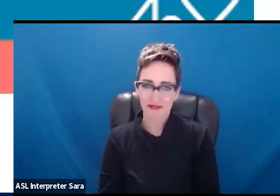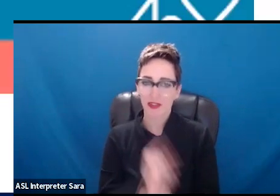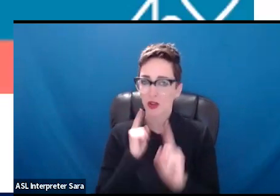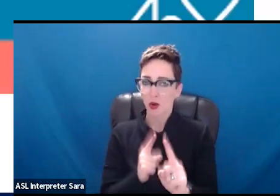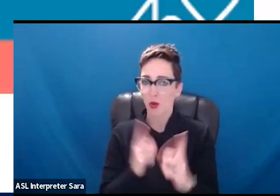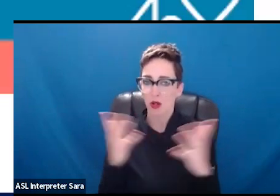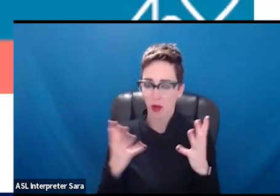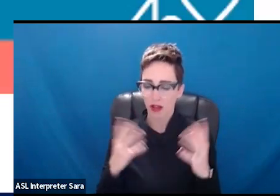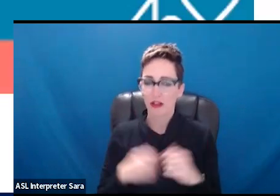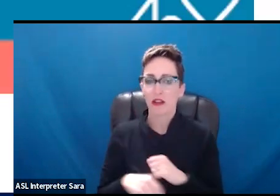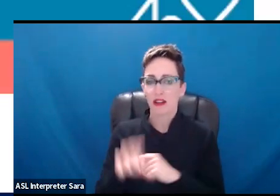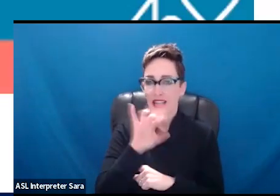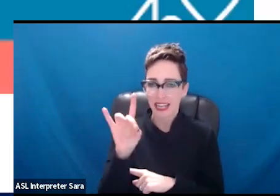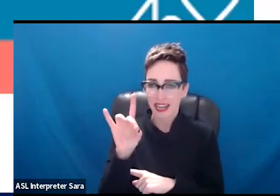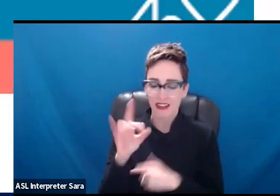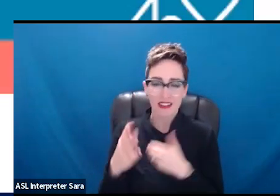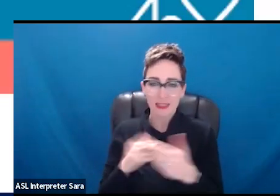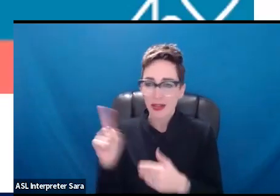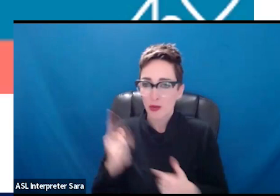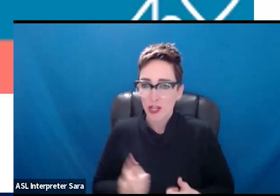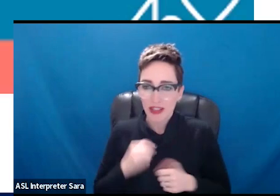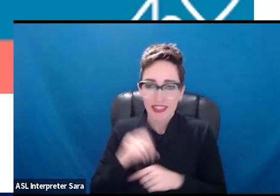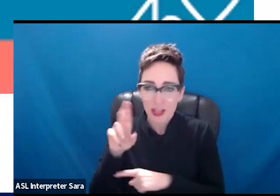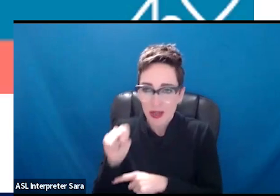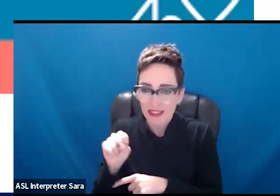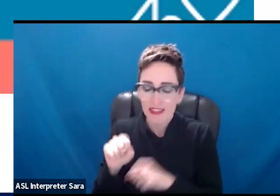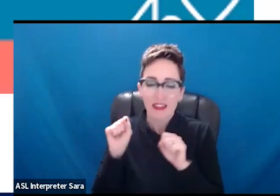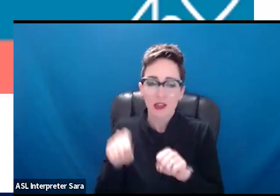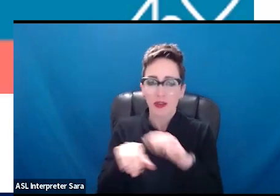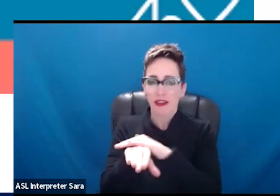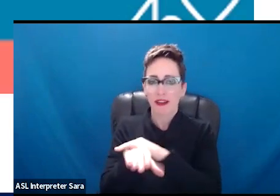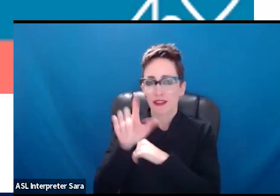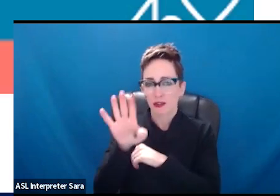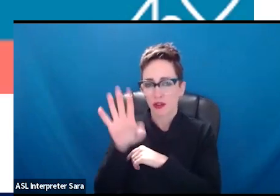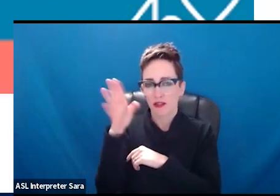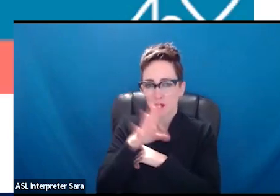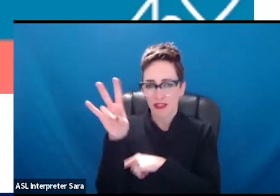No matter where you live in the United States, you can easily access 24/7 support.